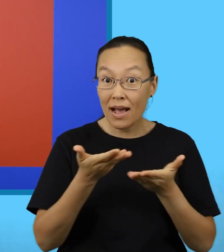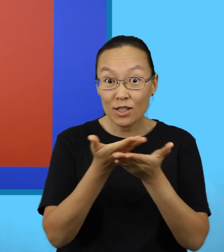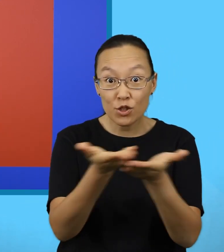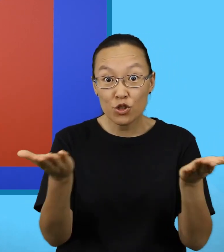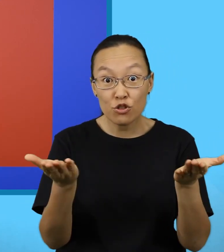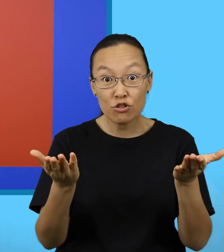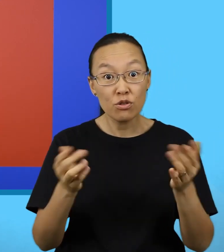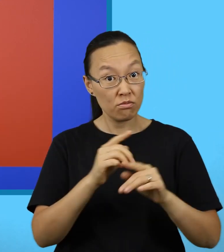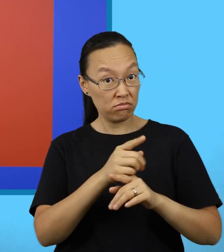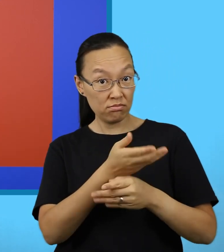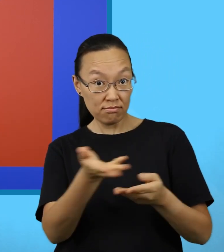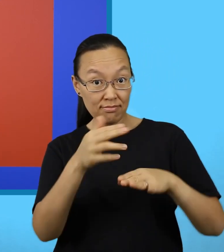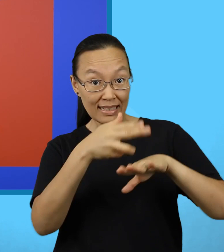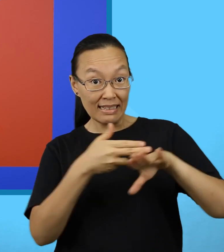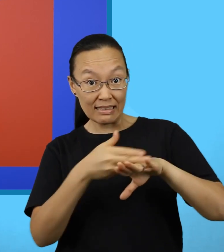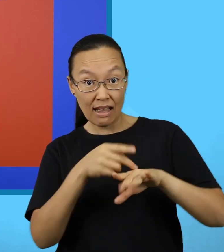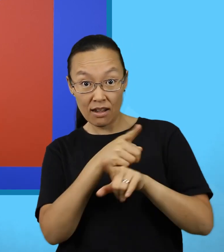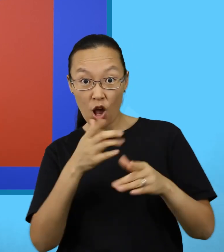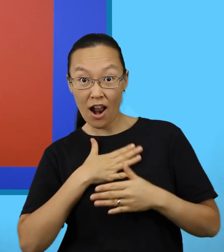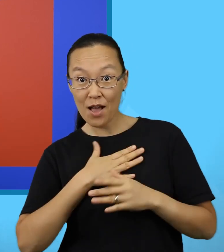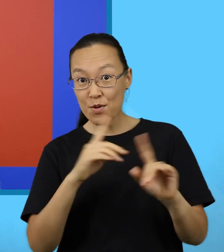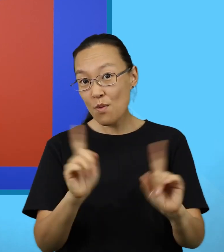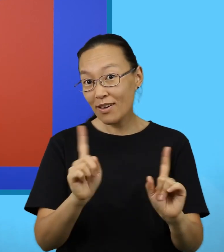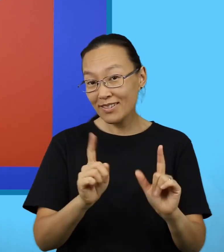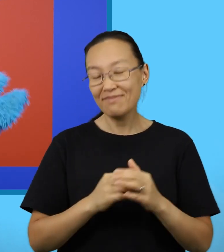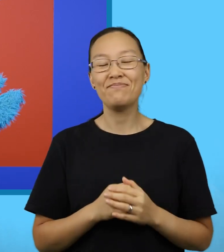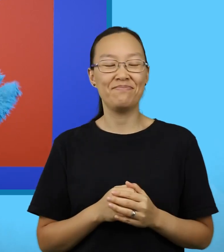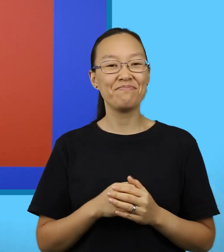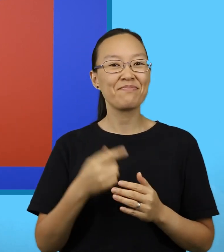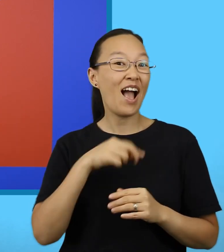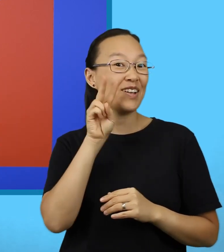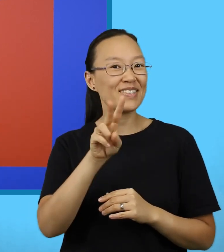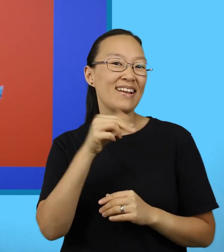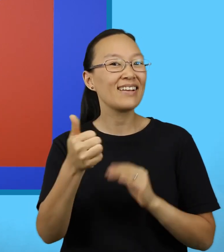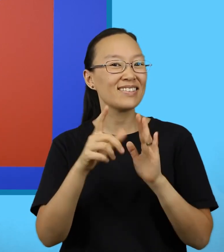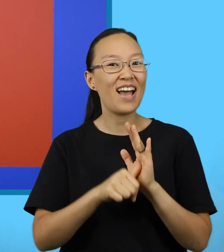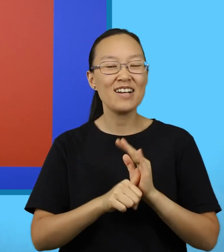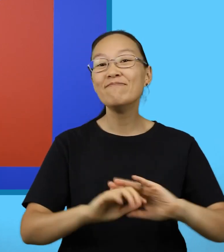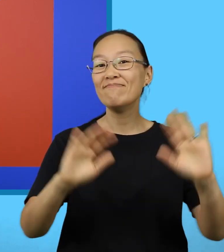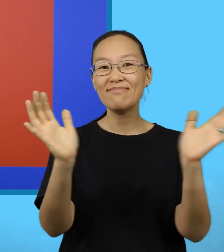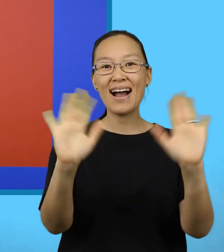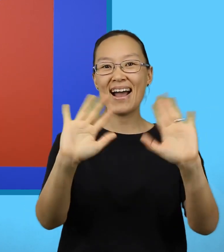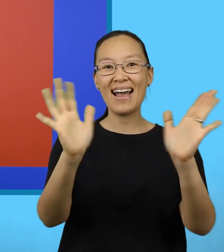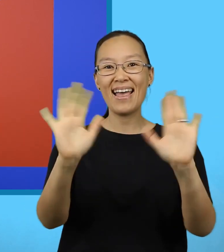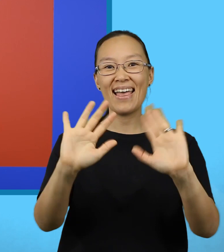What do you love about Easter? Well, I'll see you next time on "What Do Kids Think?"